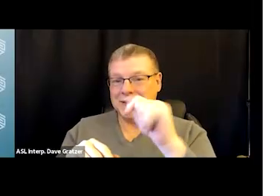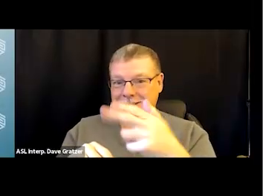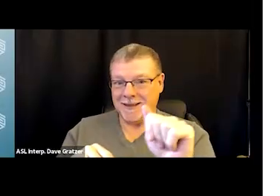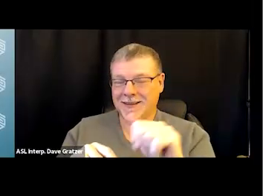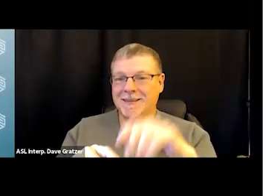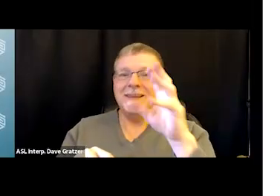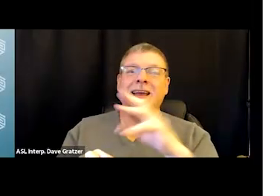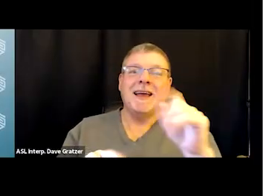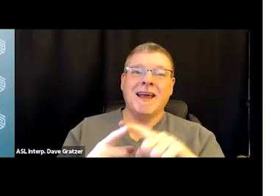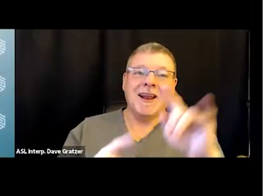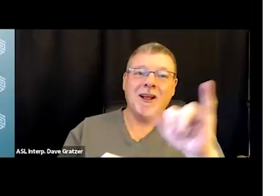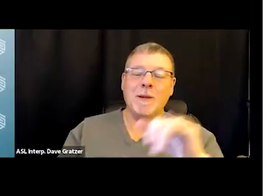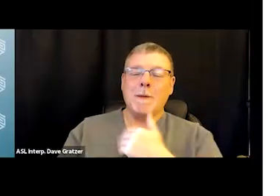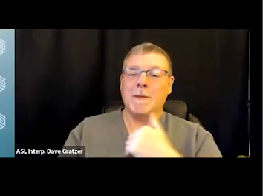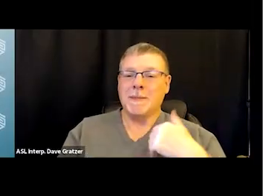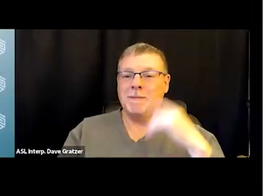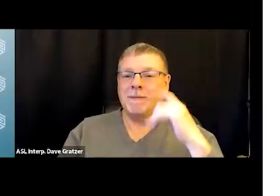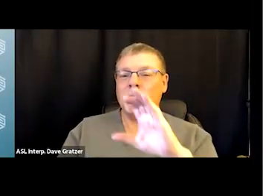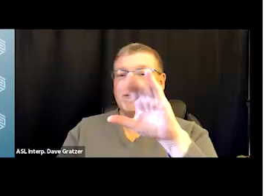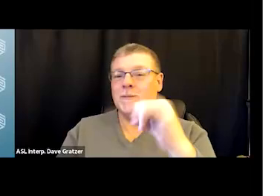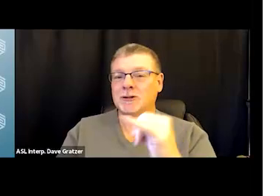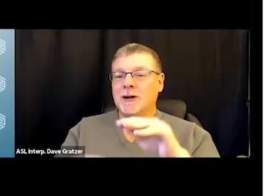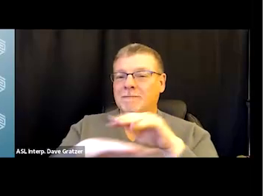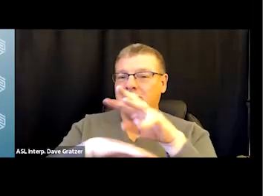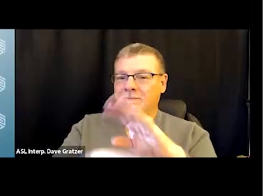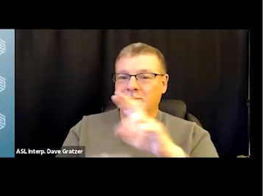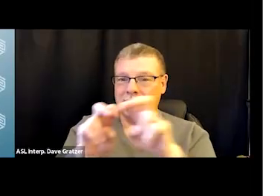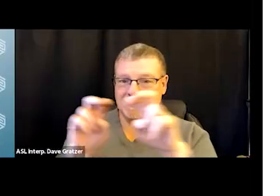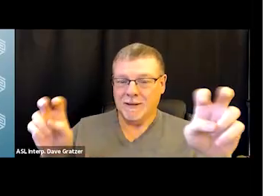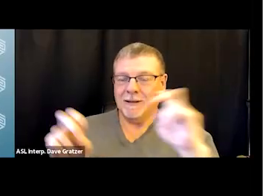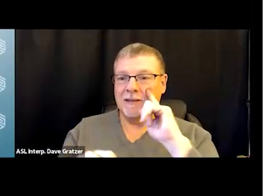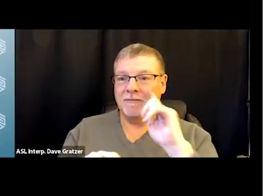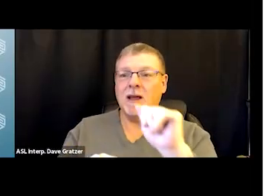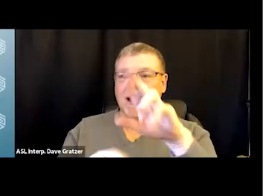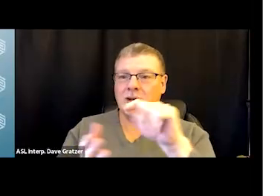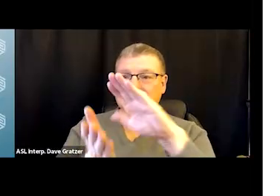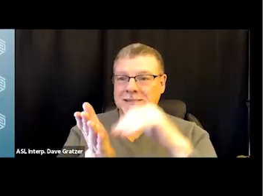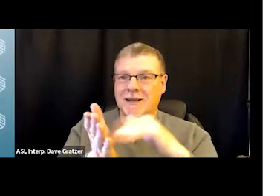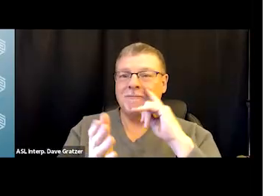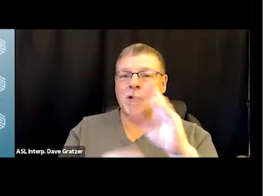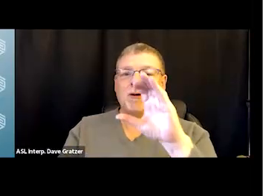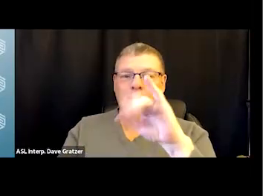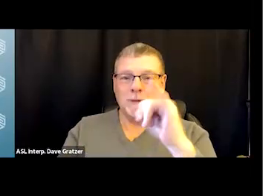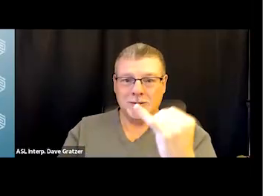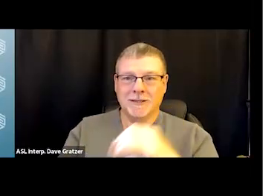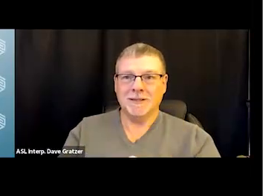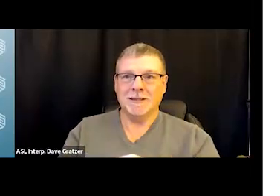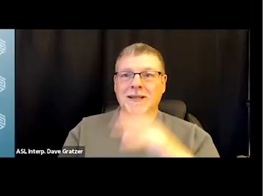she is a member of the Criminal Justice Advisory Panel for The Arc's National Center on Criminal Justice and Disability.